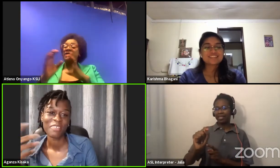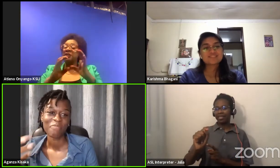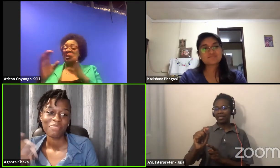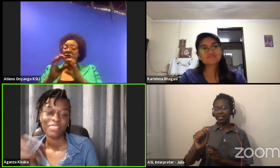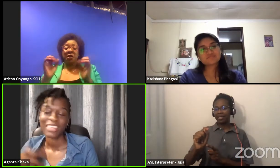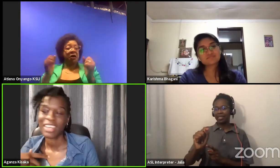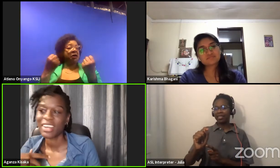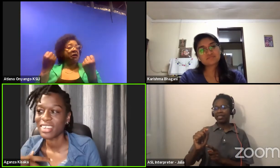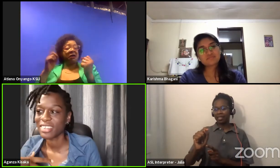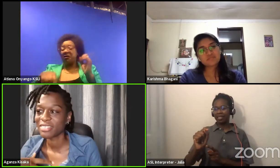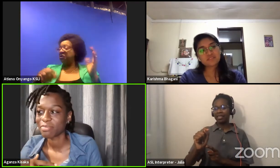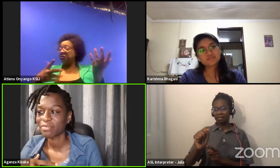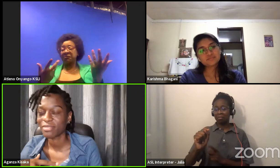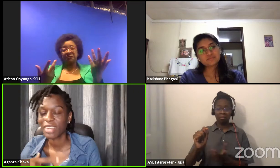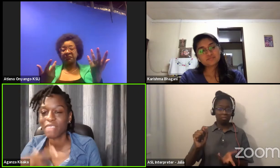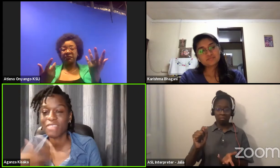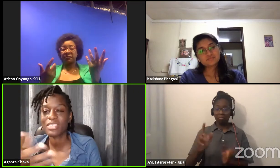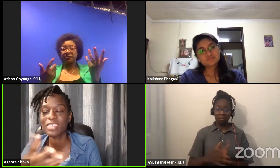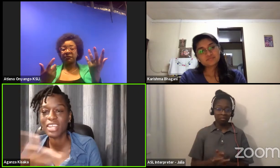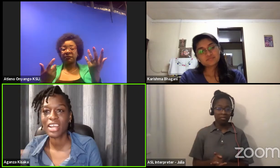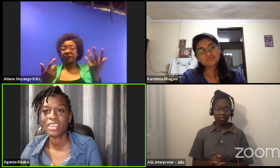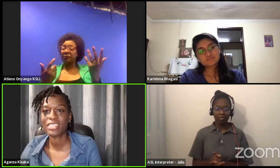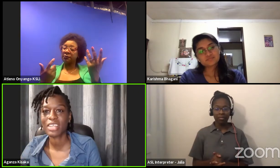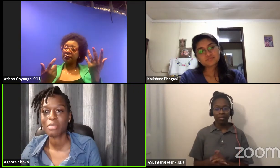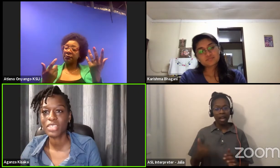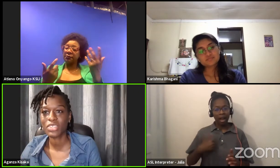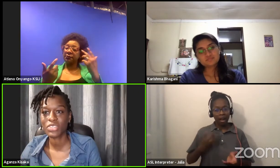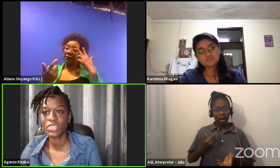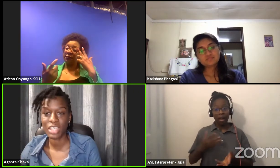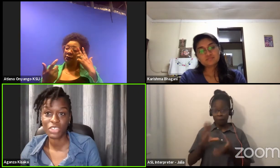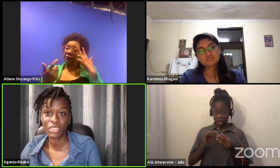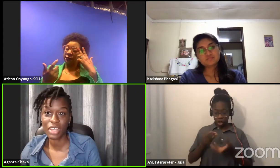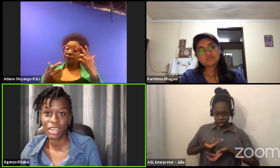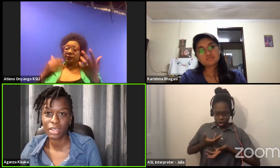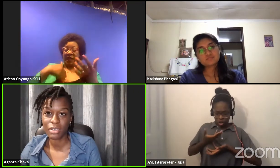a vessel that carries that message then I should carry that.